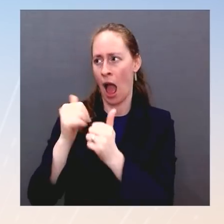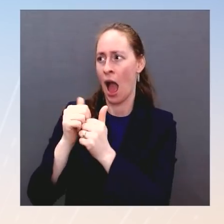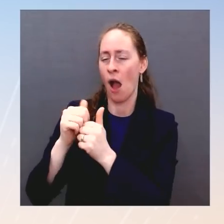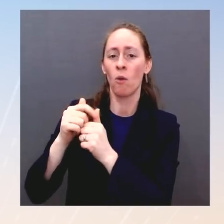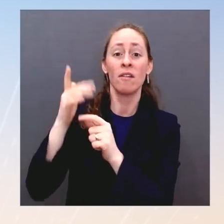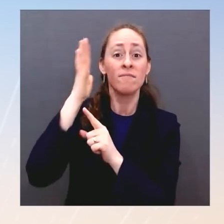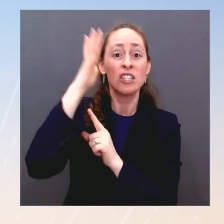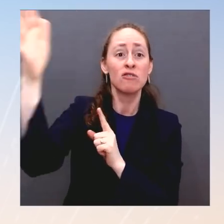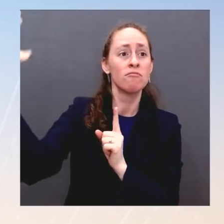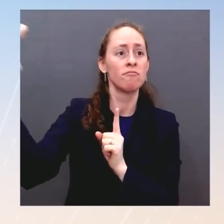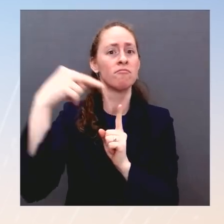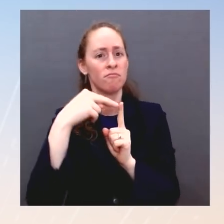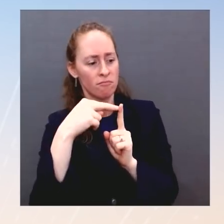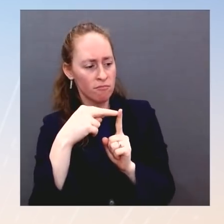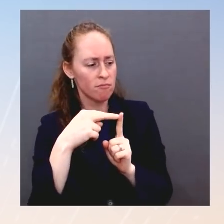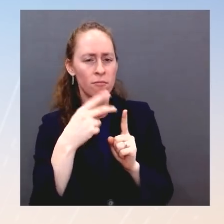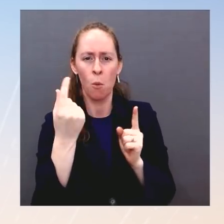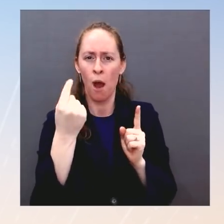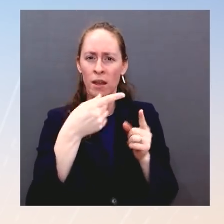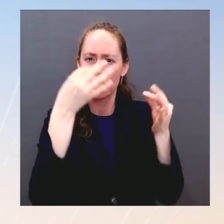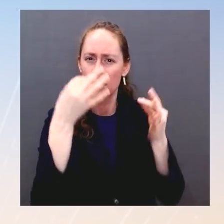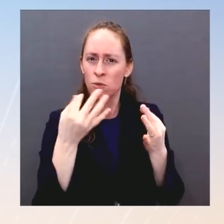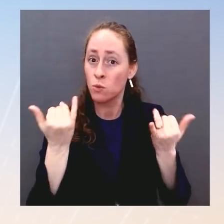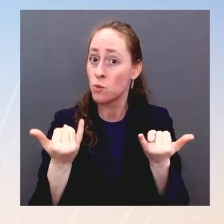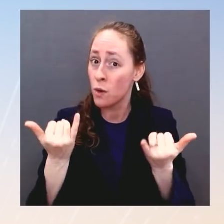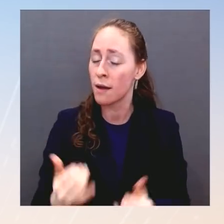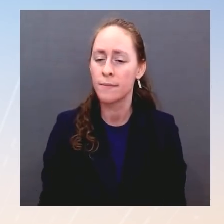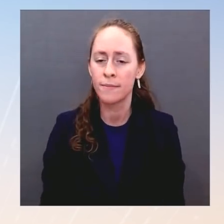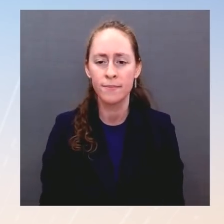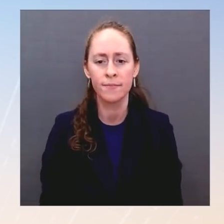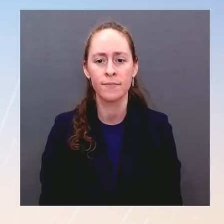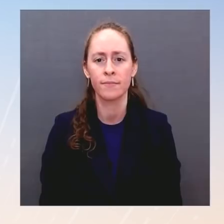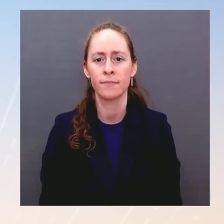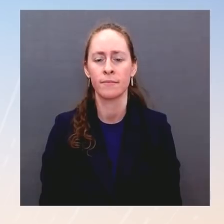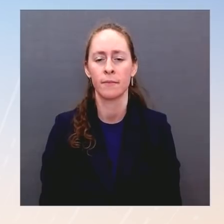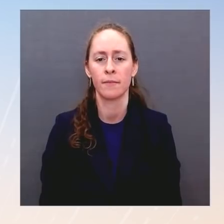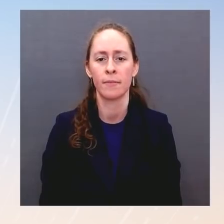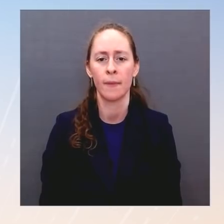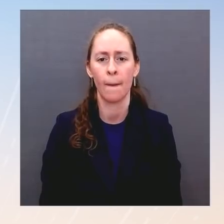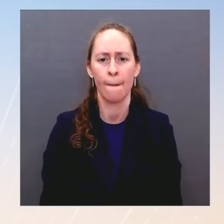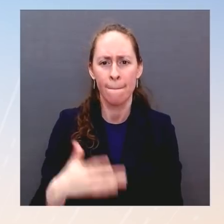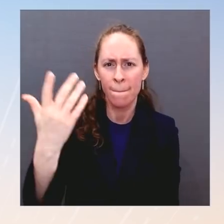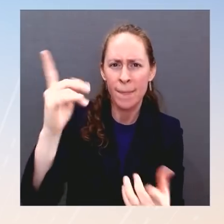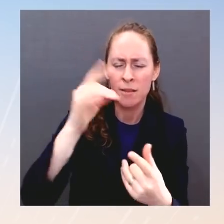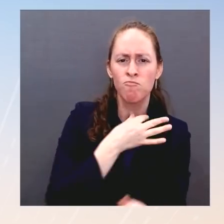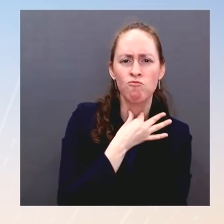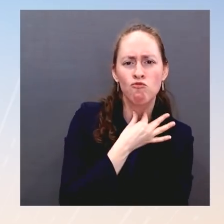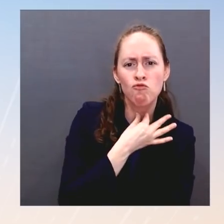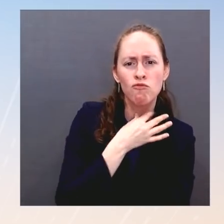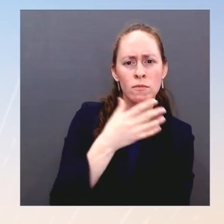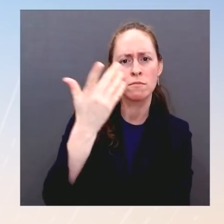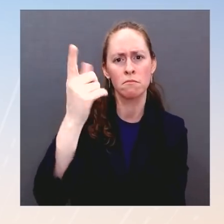it's been on the table for some time, but through coordination and discussion with our European partners over the last day or so.